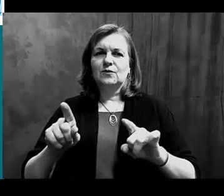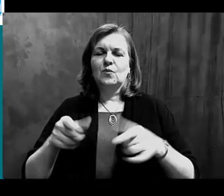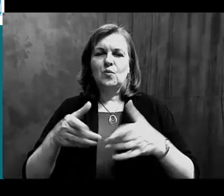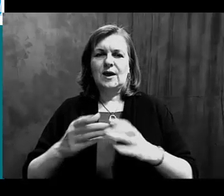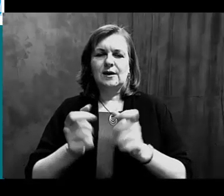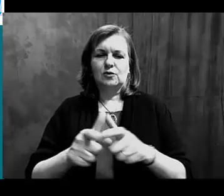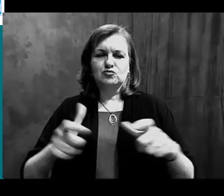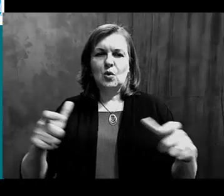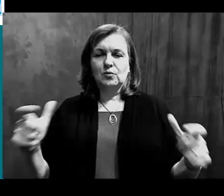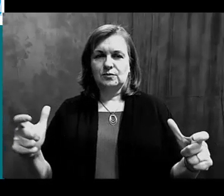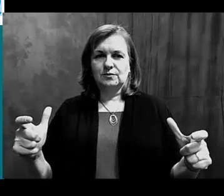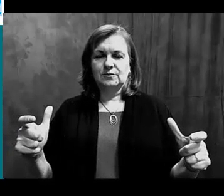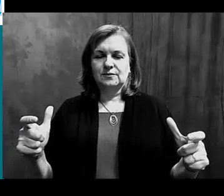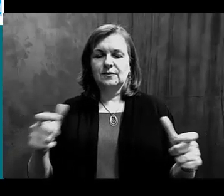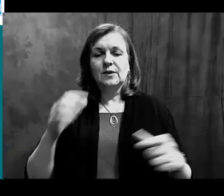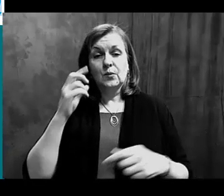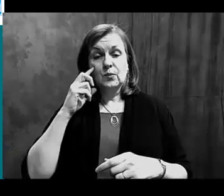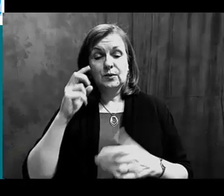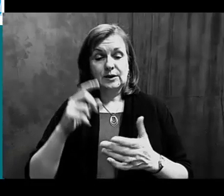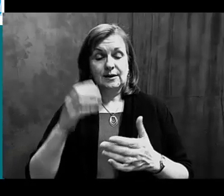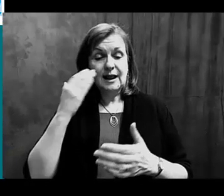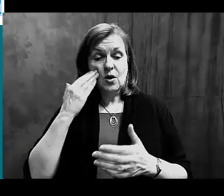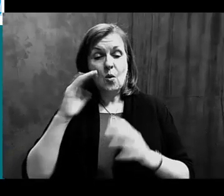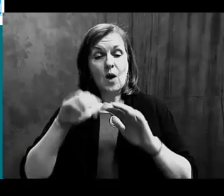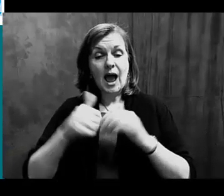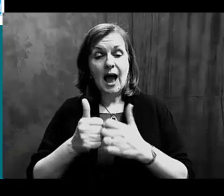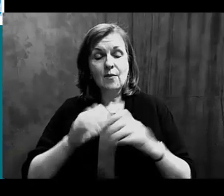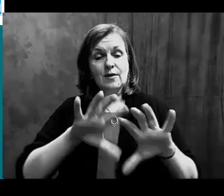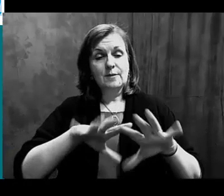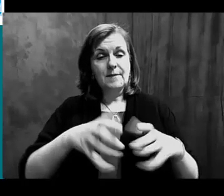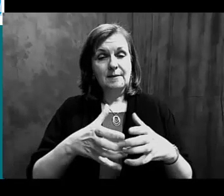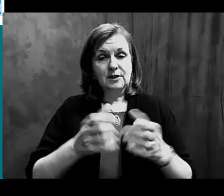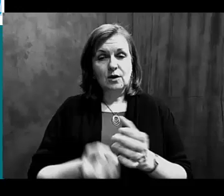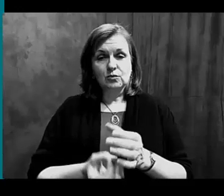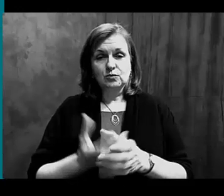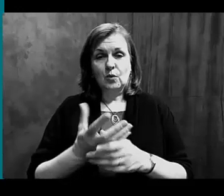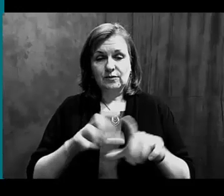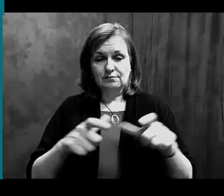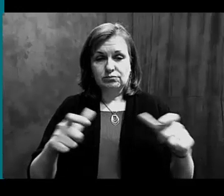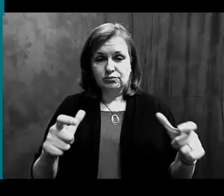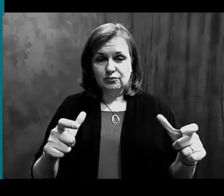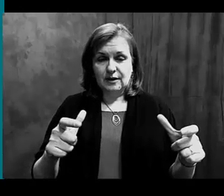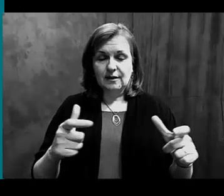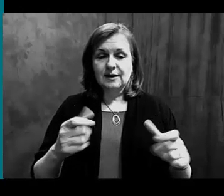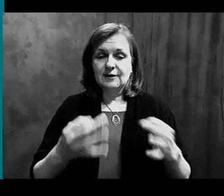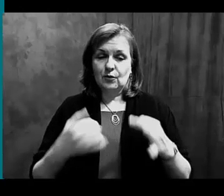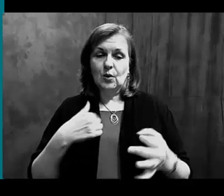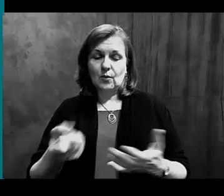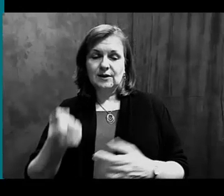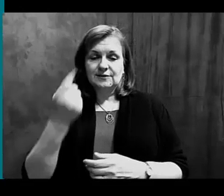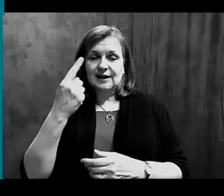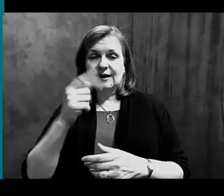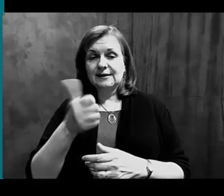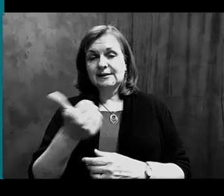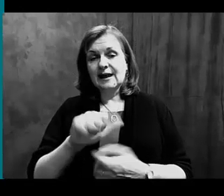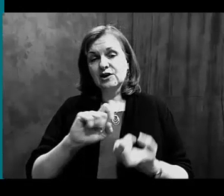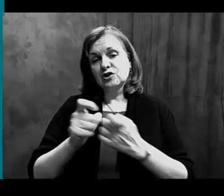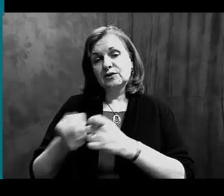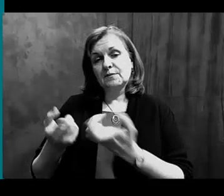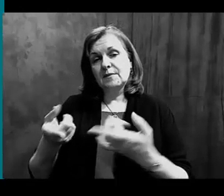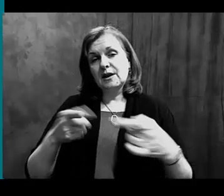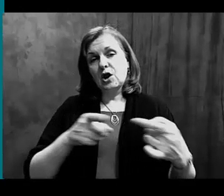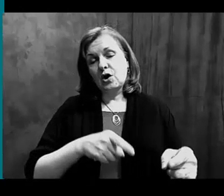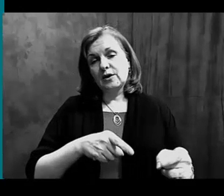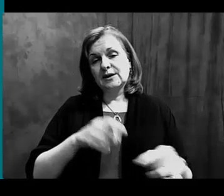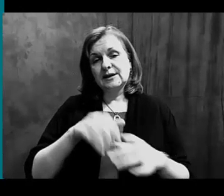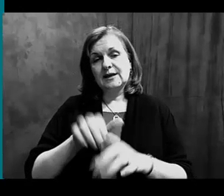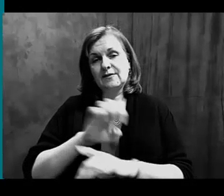huge differences in population growth right we have to know how populations grow in order to understand any changes that